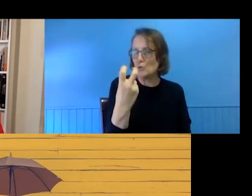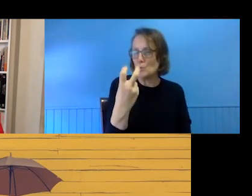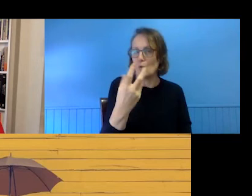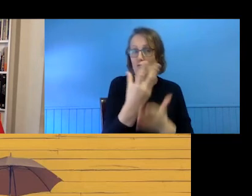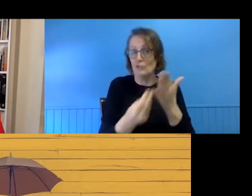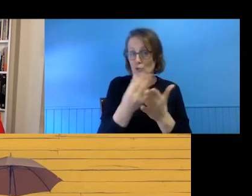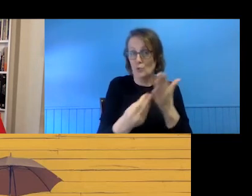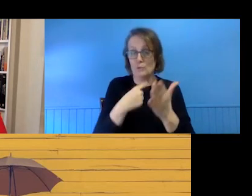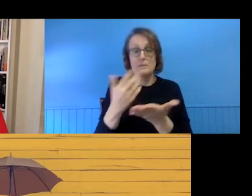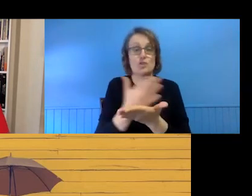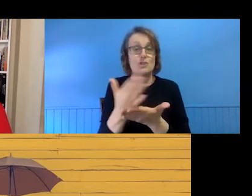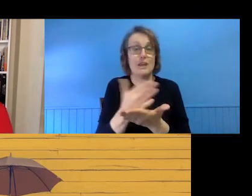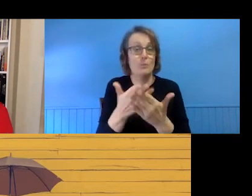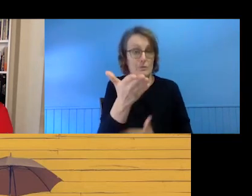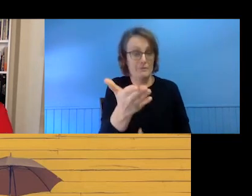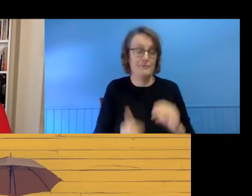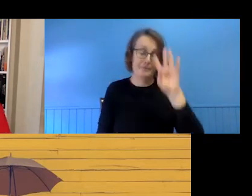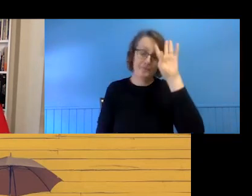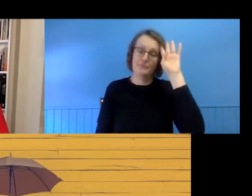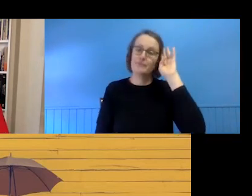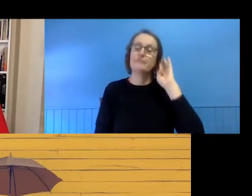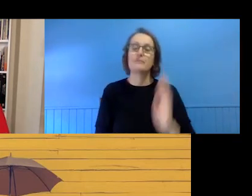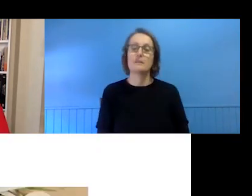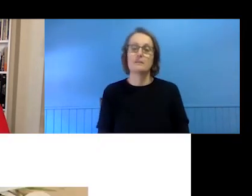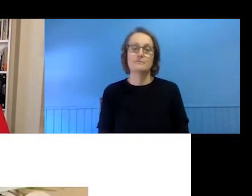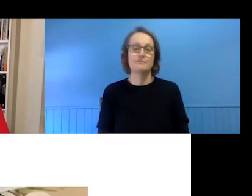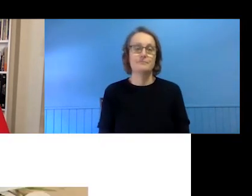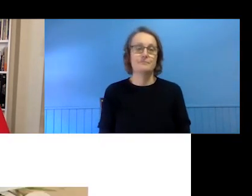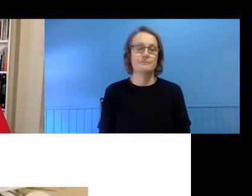with you to help you make the most of your marketing. The first one is